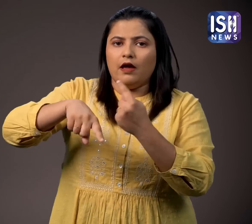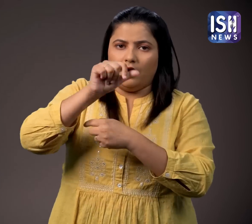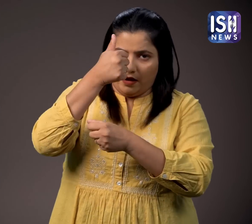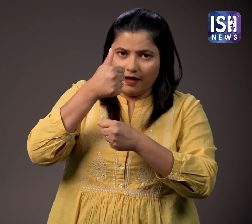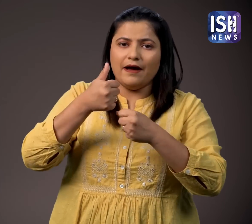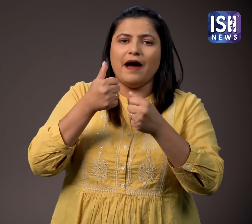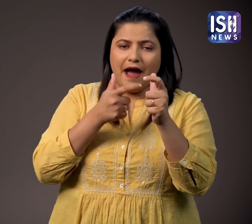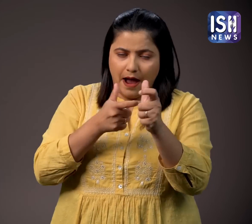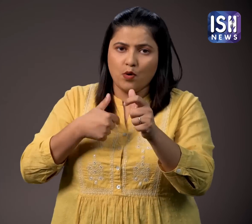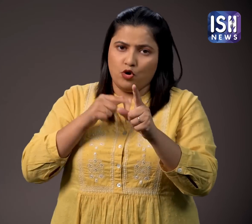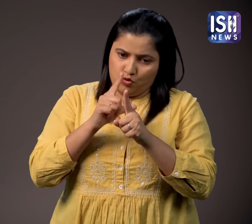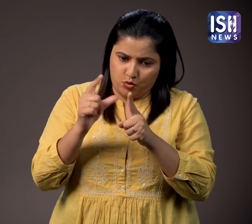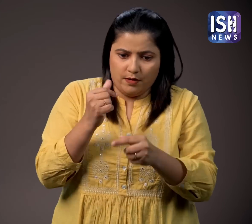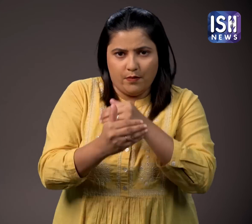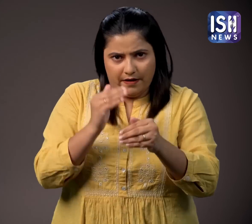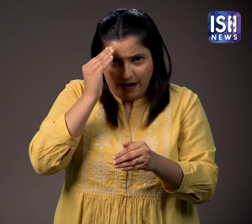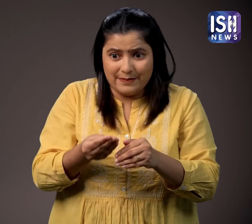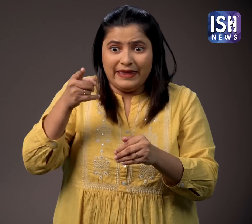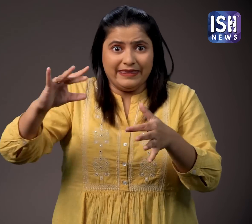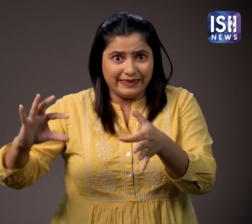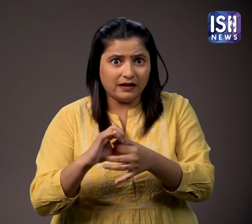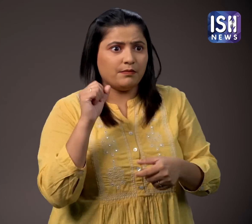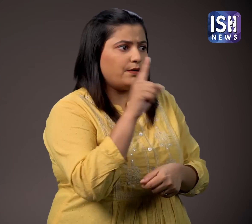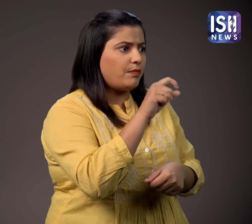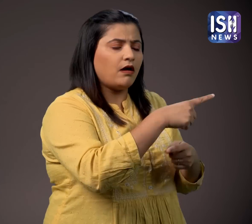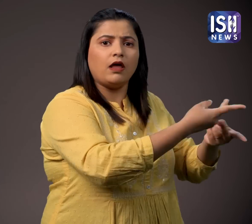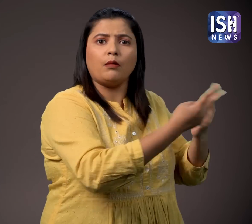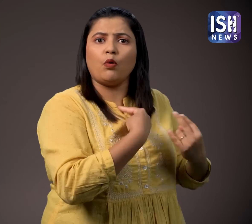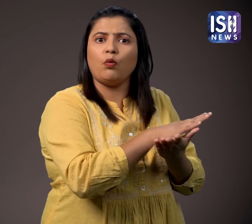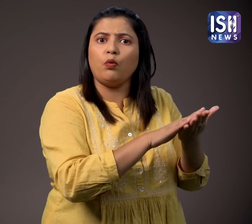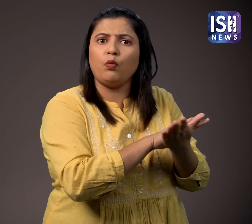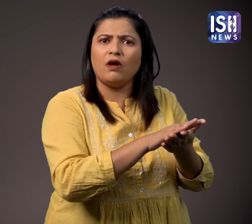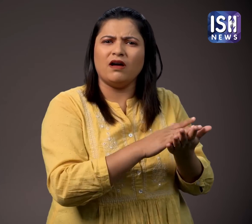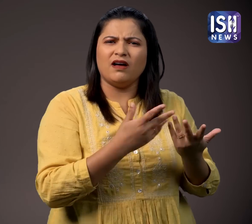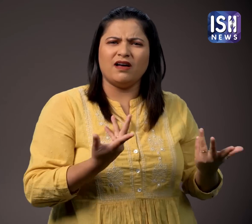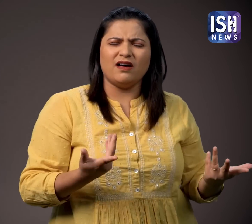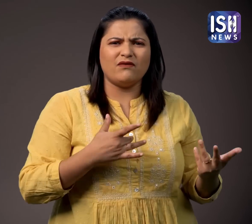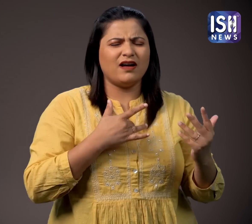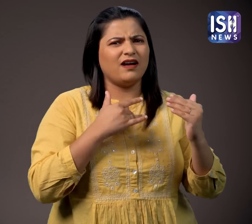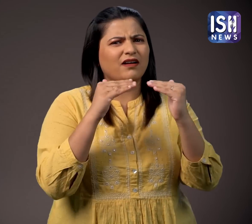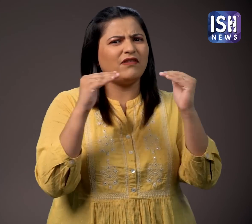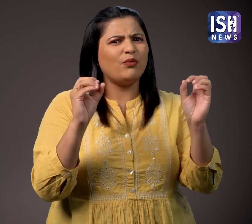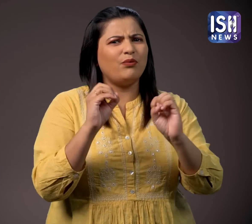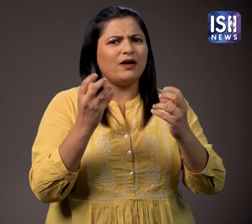BSF officers told the wife that they have already written to Pakistan authorities, but there is no response.